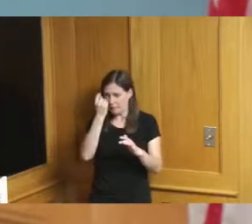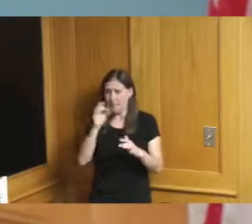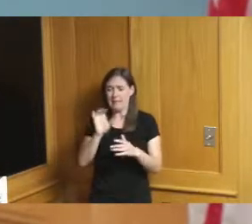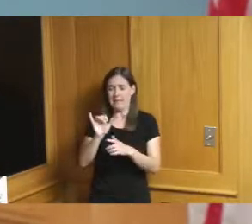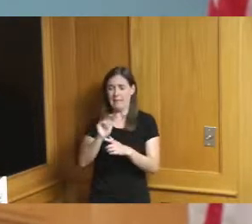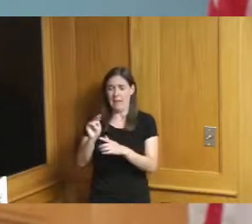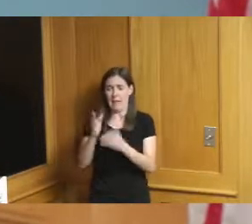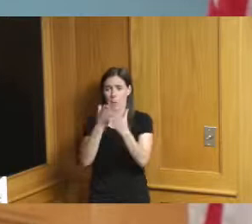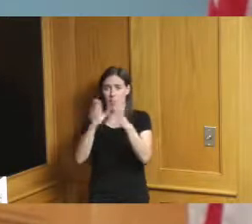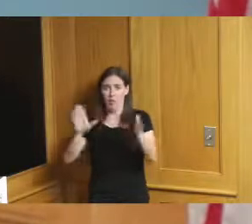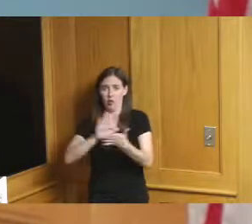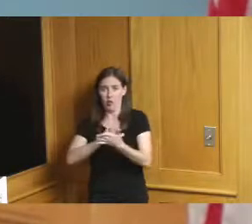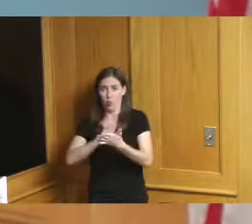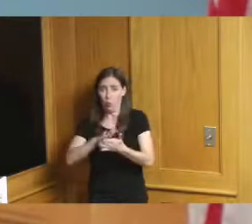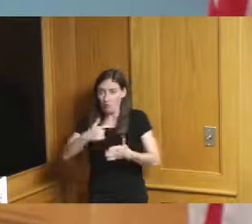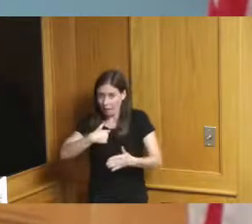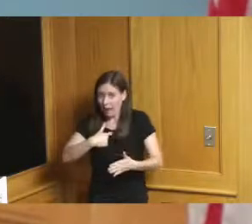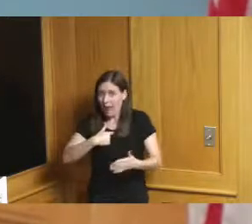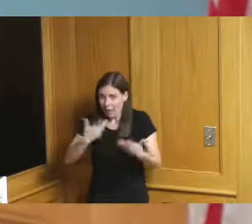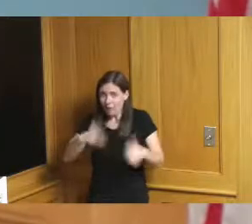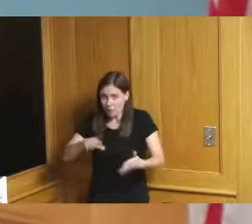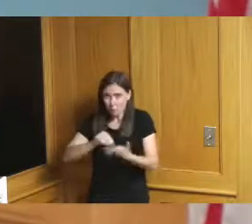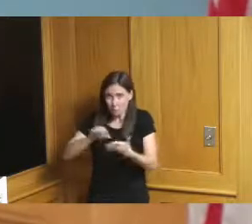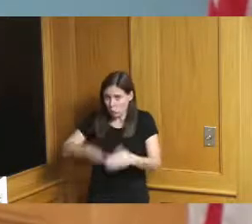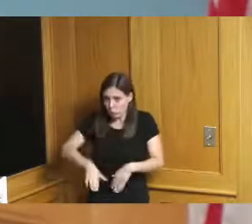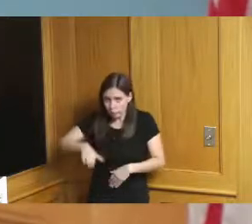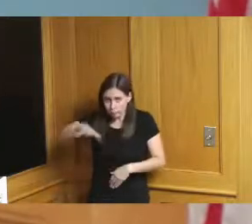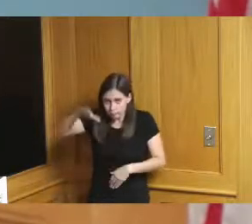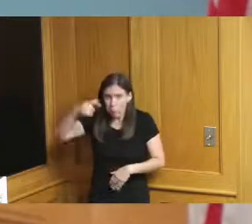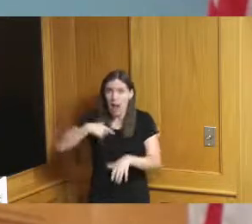i roll the bus so I'm not on here talking about something i don't know